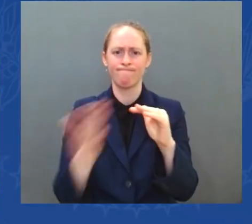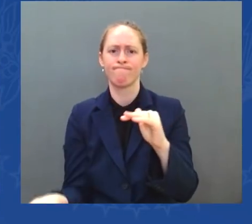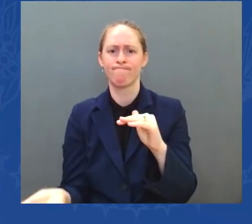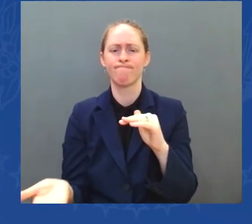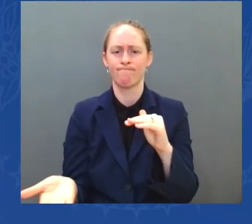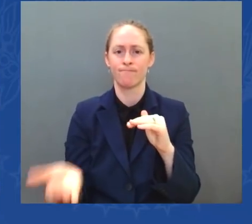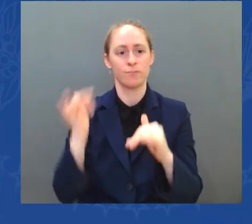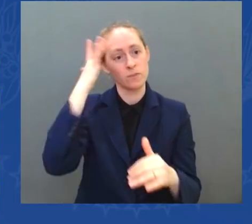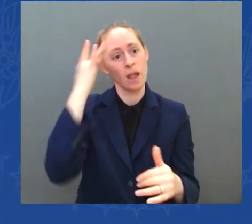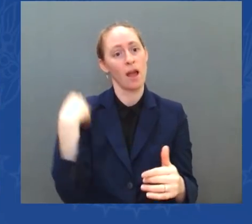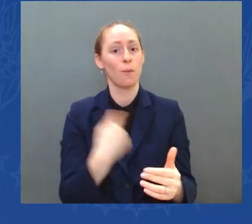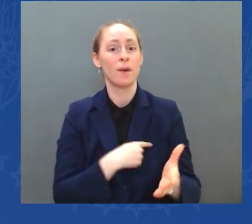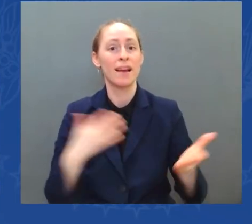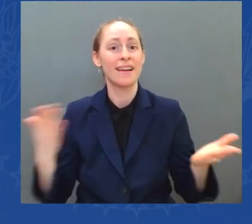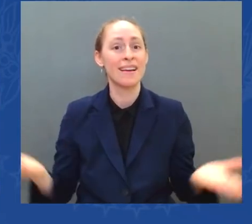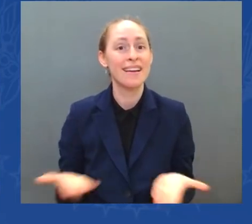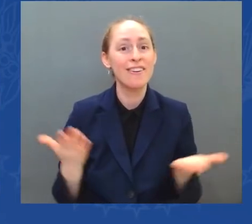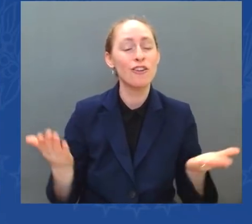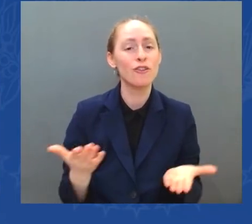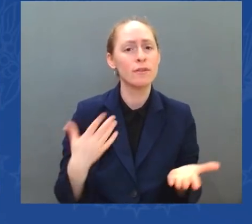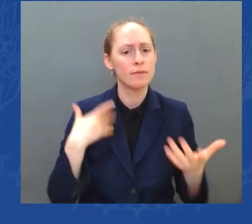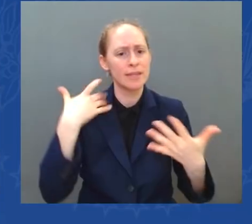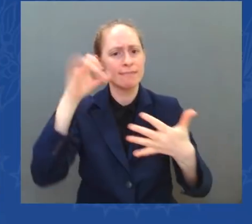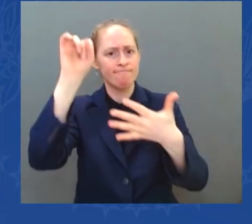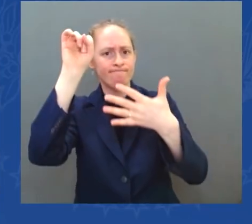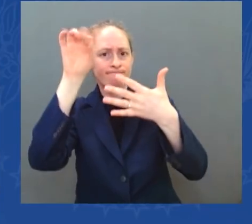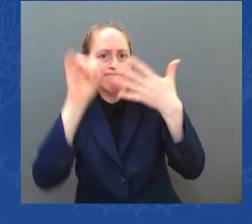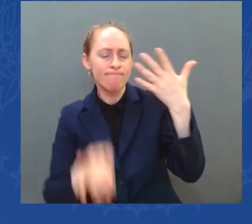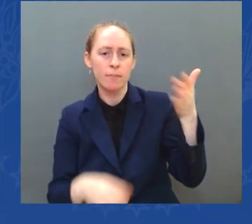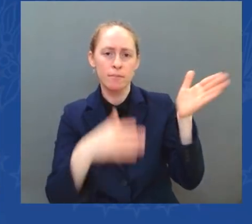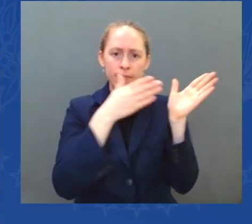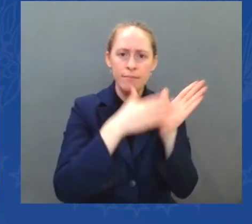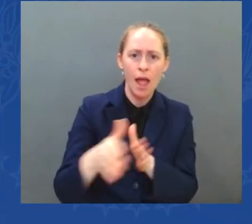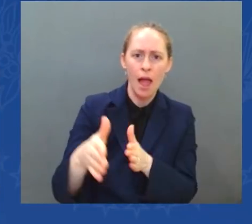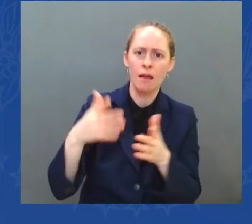When we build more in America, we increase economic capacity.